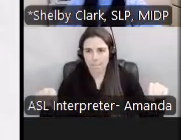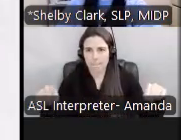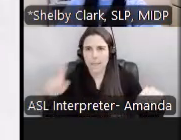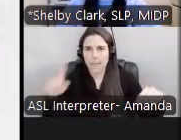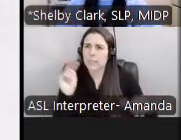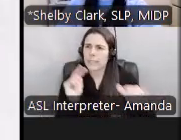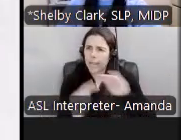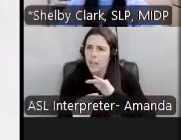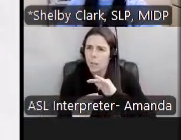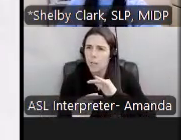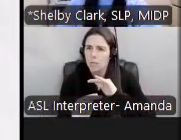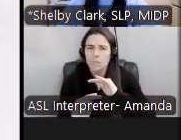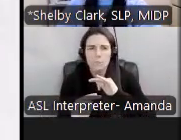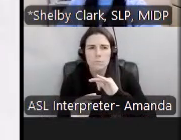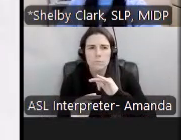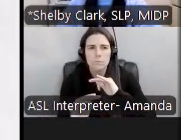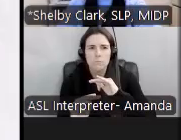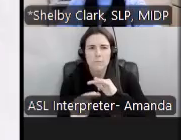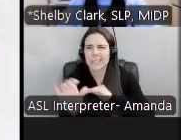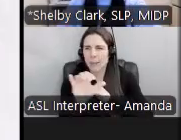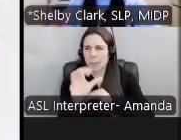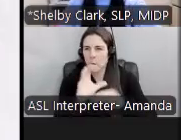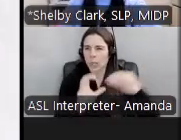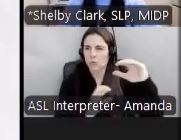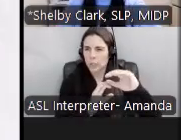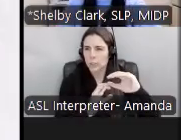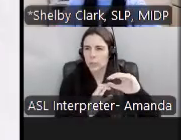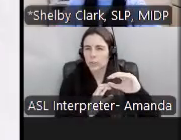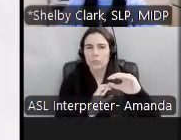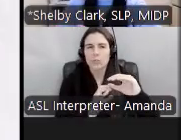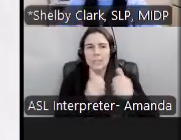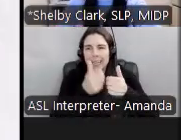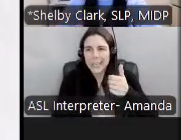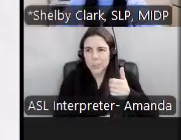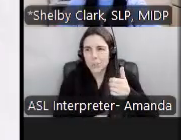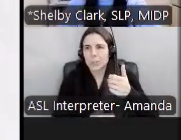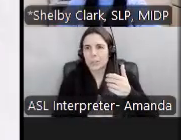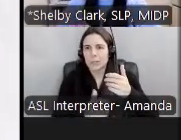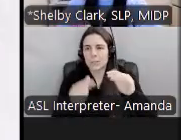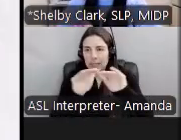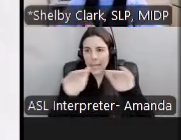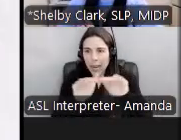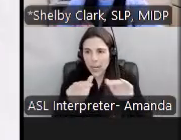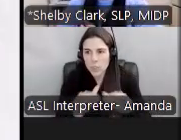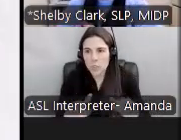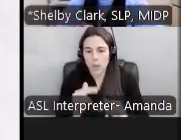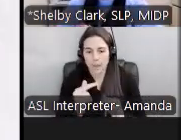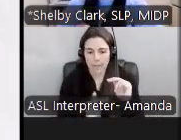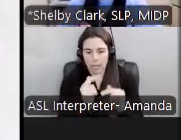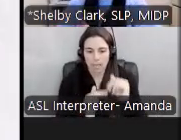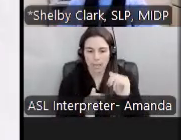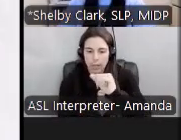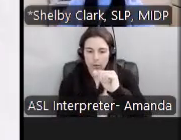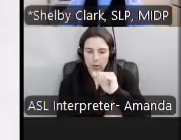and hierarchical, just like construction, each stage is literally about building the foundation for the next stage.